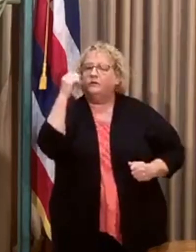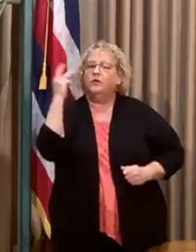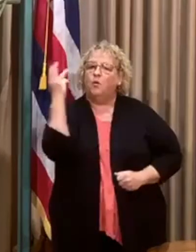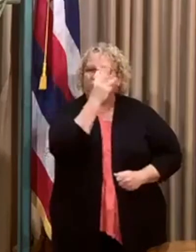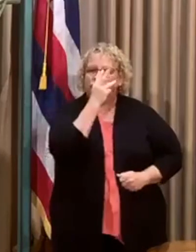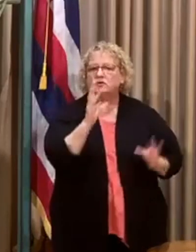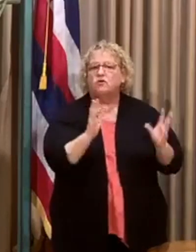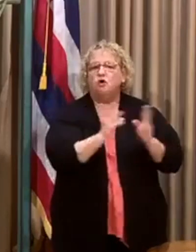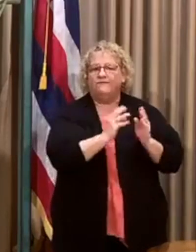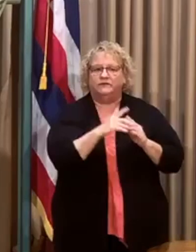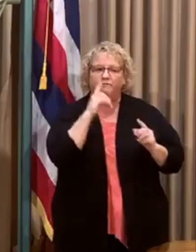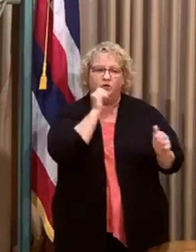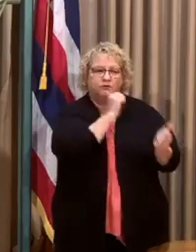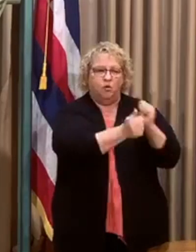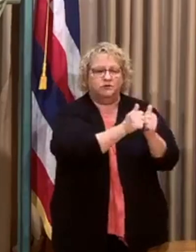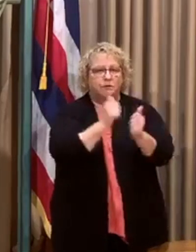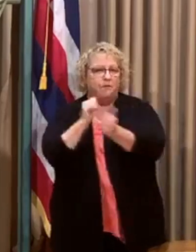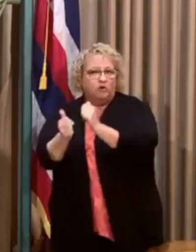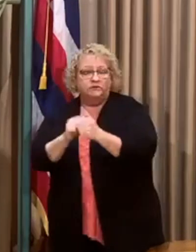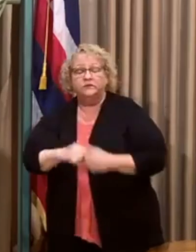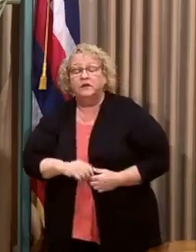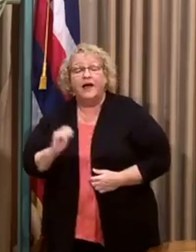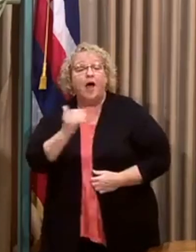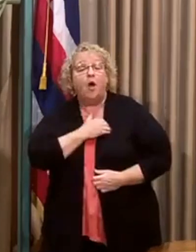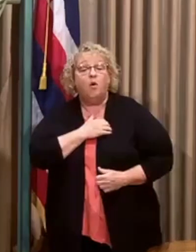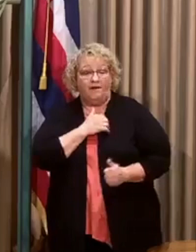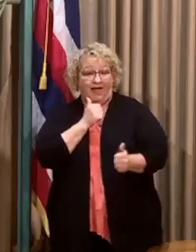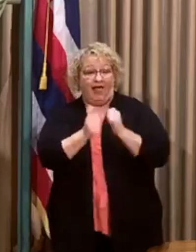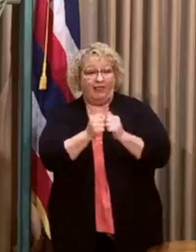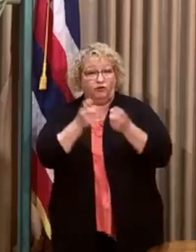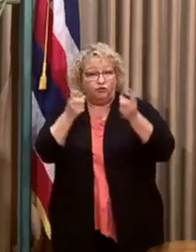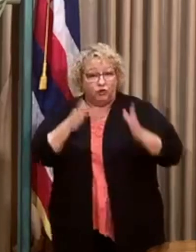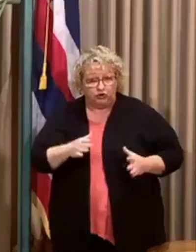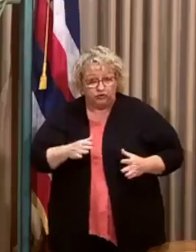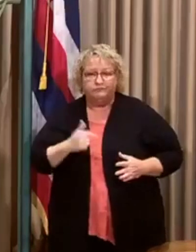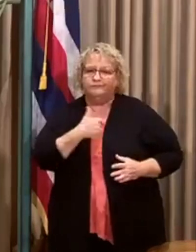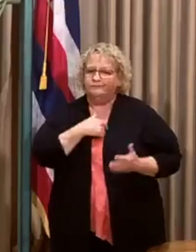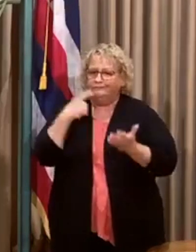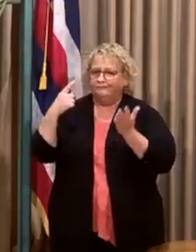I will tell you that our athletic director is in regular contact with his colleagues